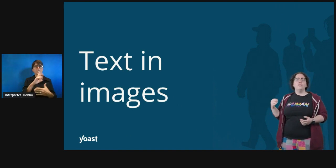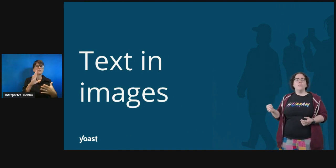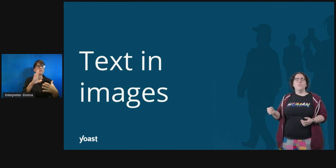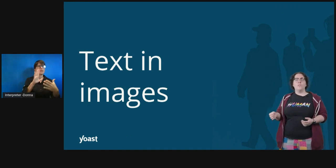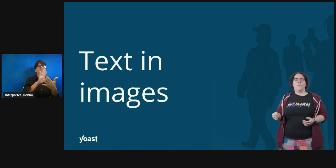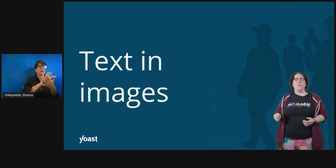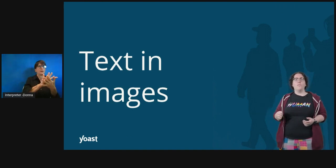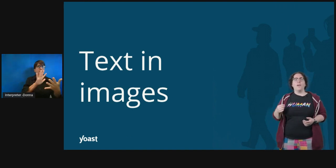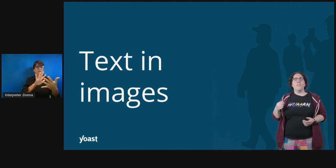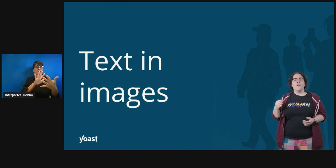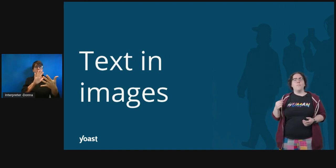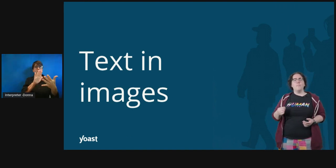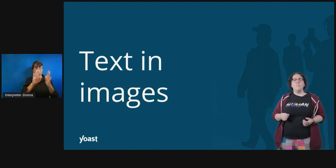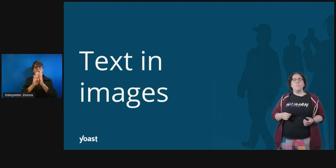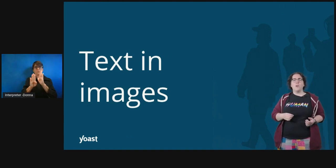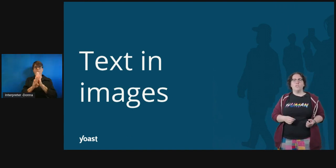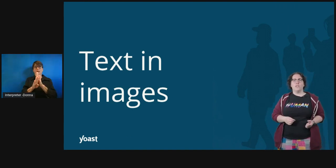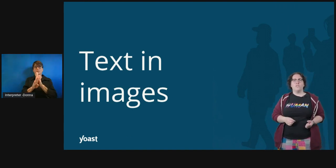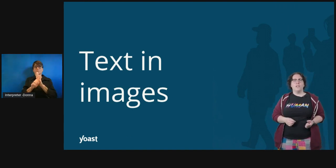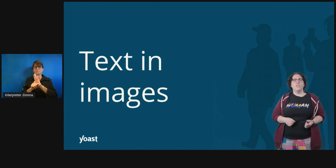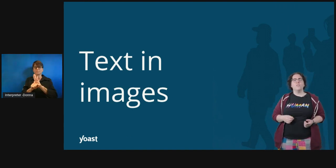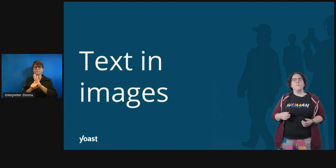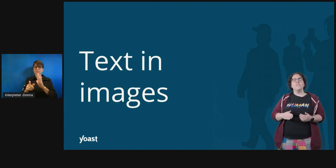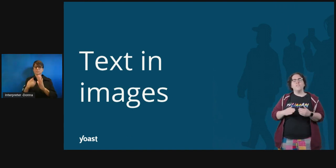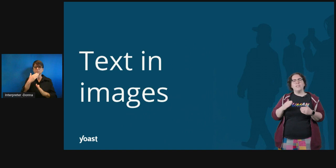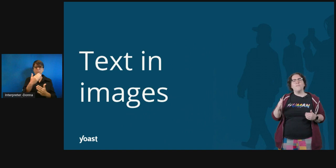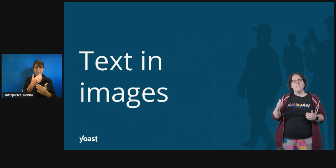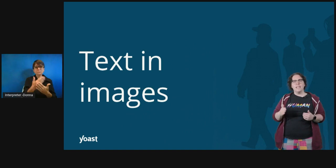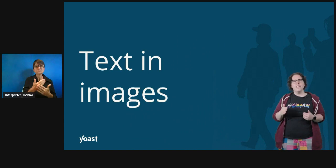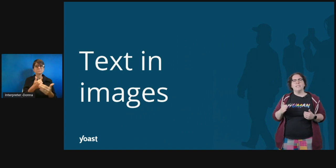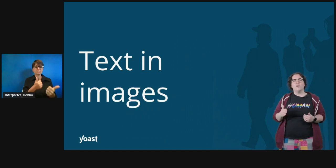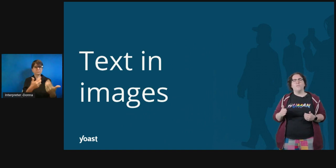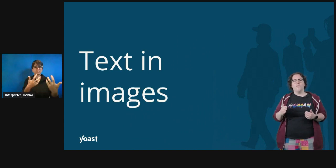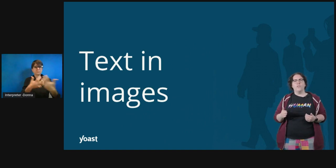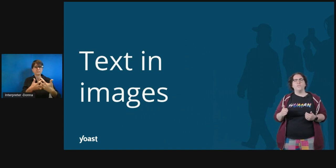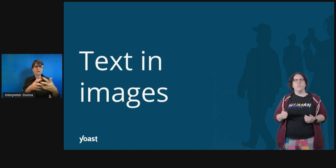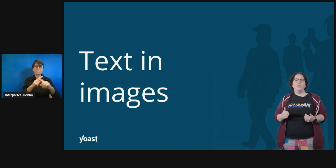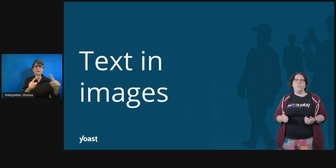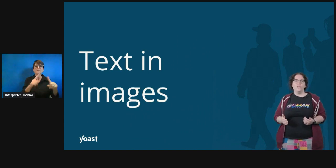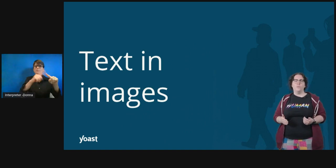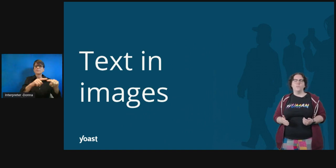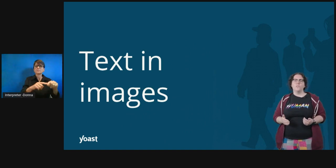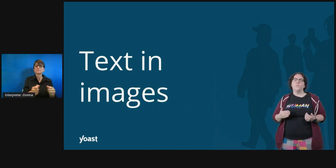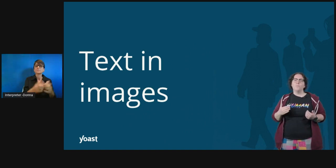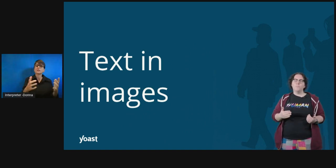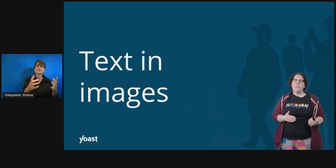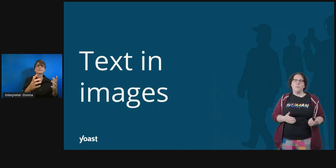Do note, though, there are minimum contrast ratios based on the different sizes of the fonts that you use, so, be aware.